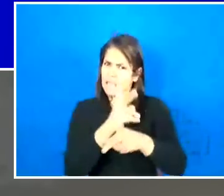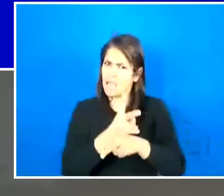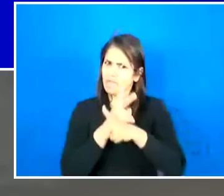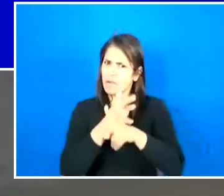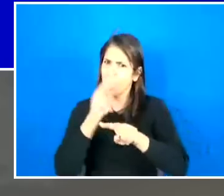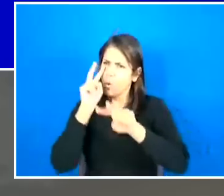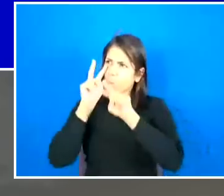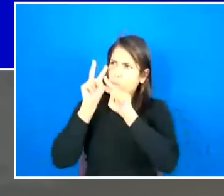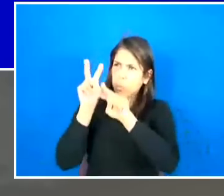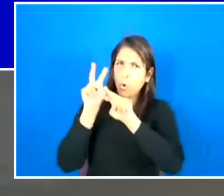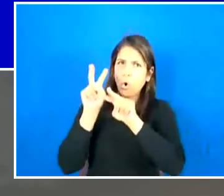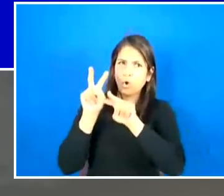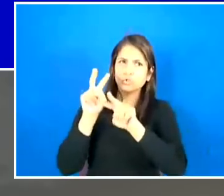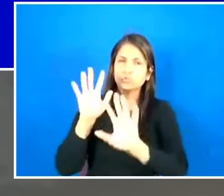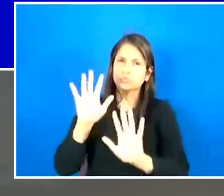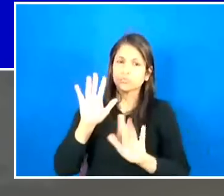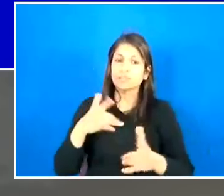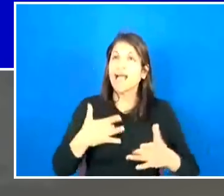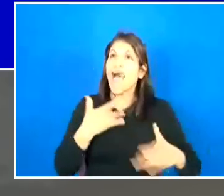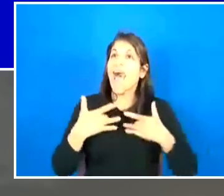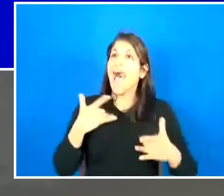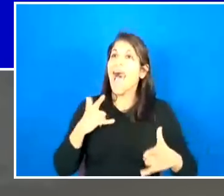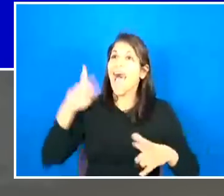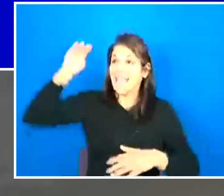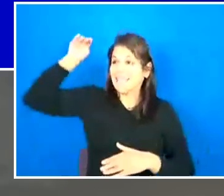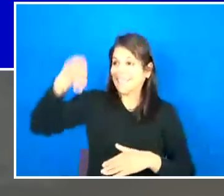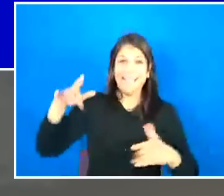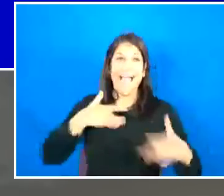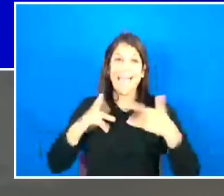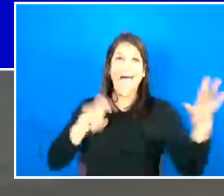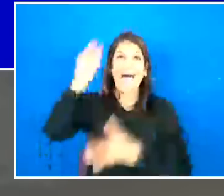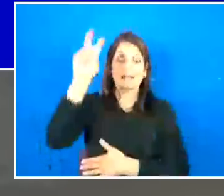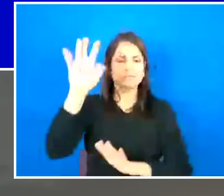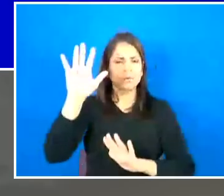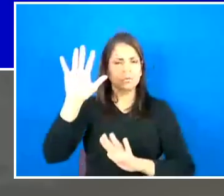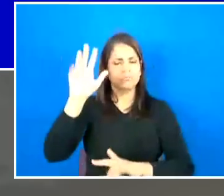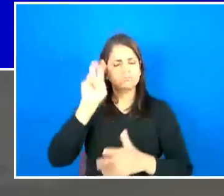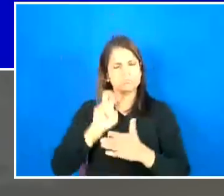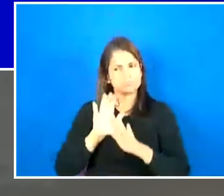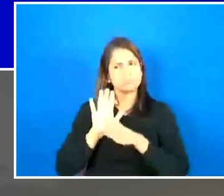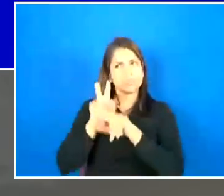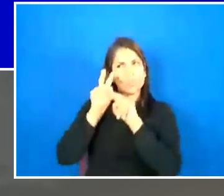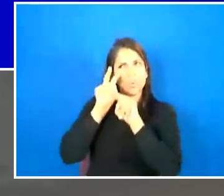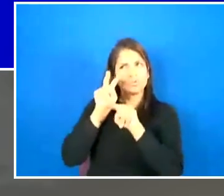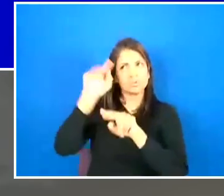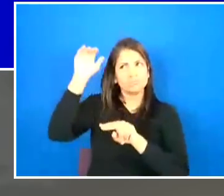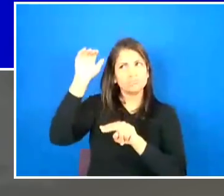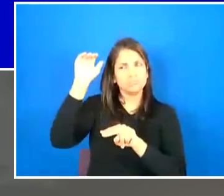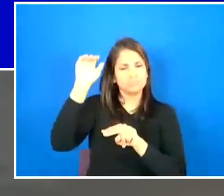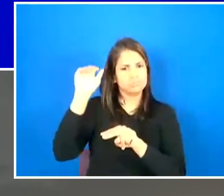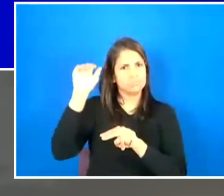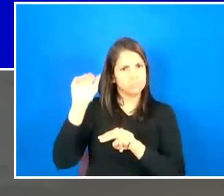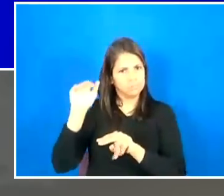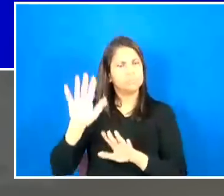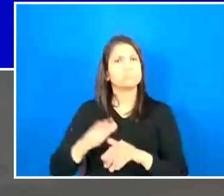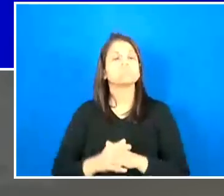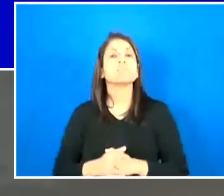CAREFUL, WE'LL BE GOVERNED BY THE FACTS AND THE FACTS HAVE TO GET CONSISTENT F ORUS TO MAKE SOME OF THOSE MOVES AND